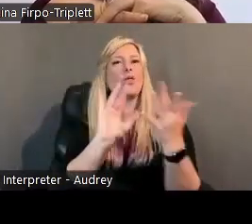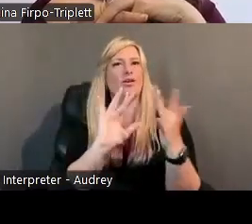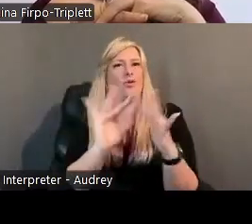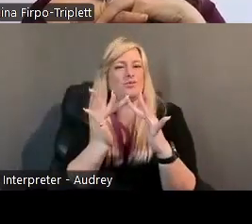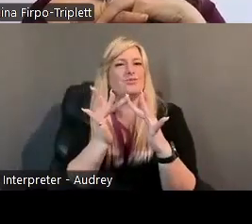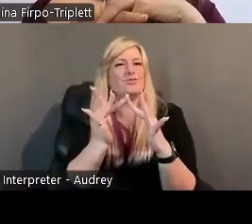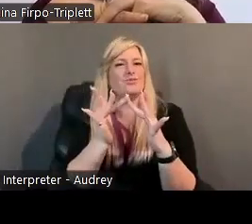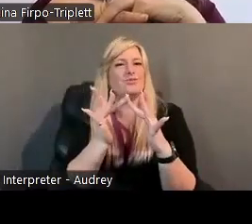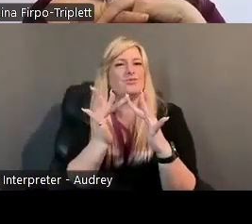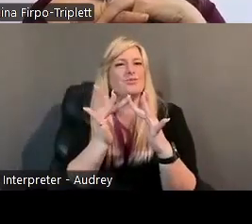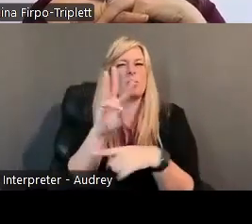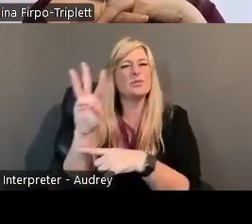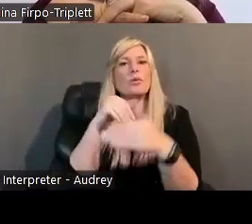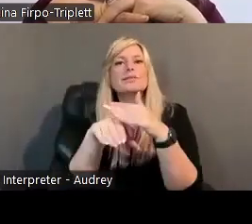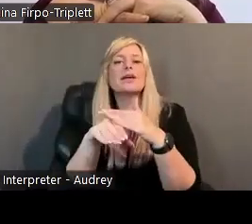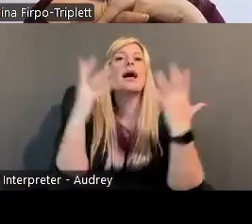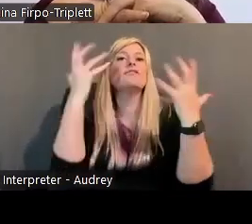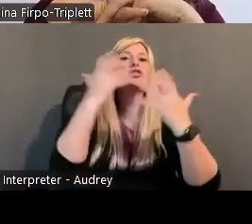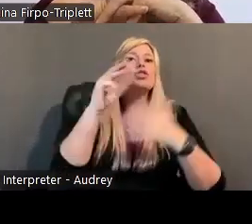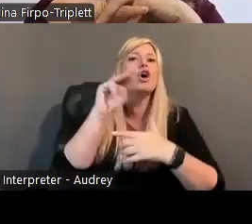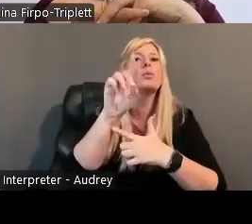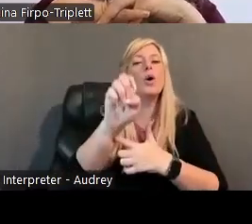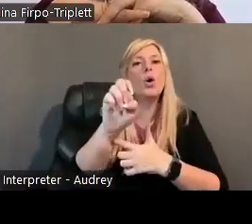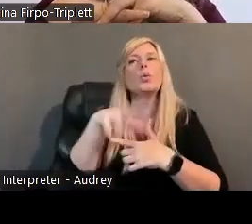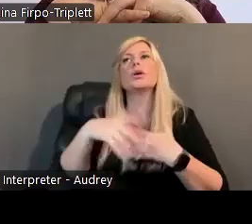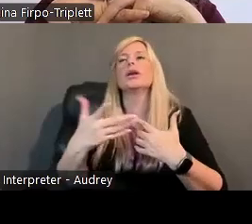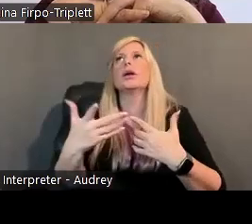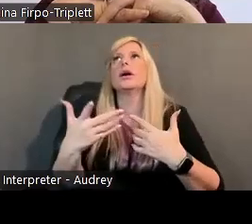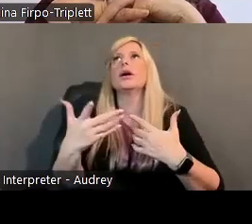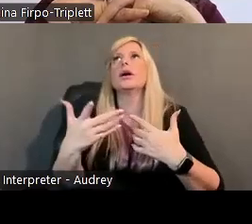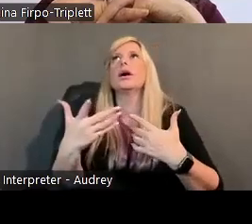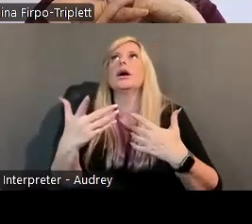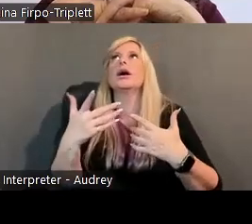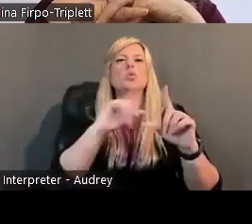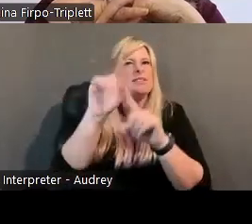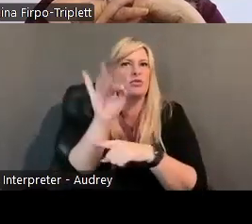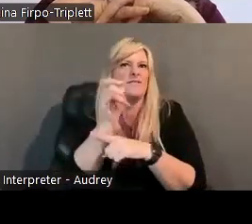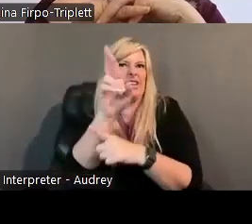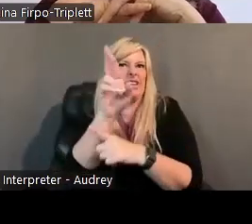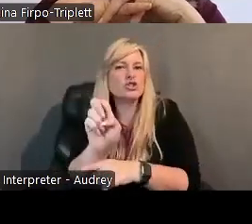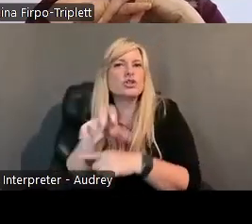dark mode for folks with sensory sensitivities. We also of course got our priority skill areas from